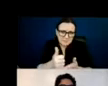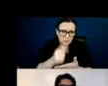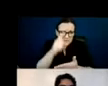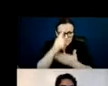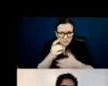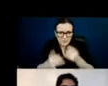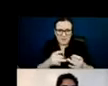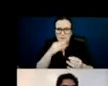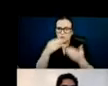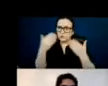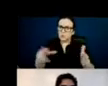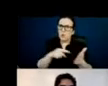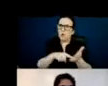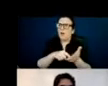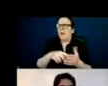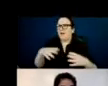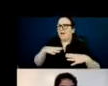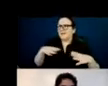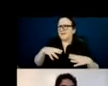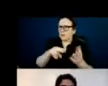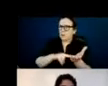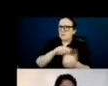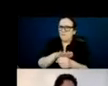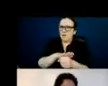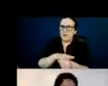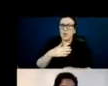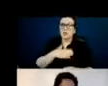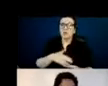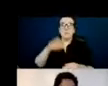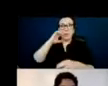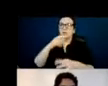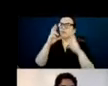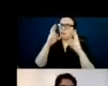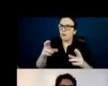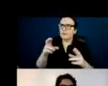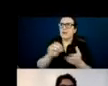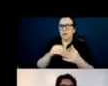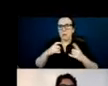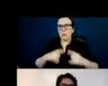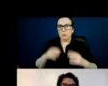not only that this exercise is right, because we have human rights considerations we had, but also